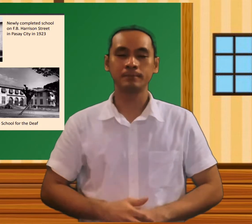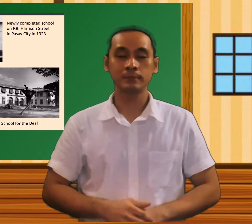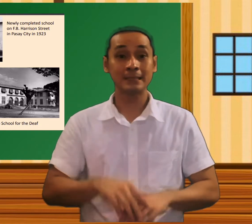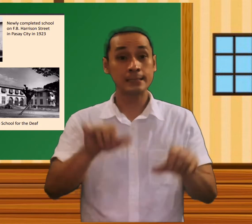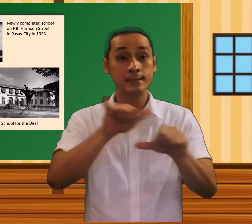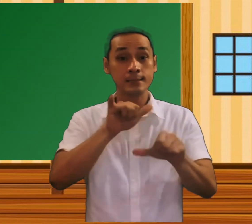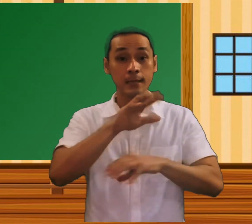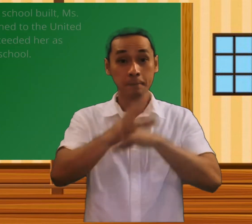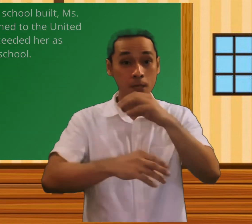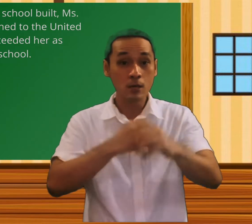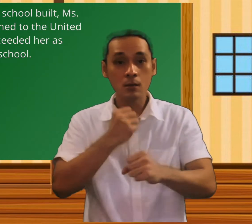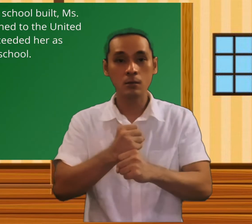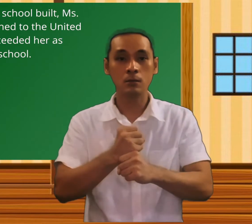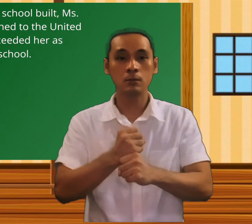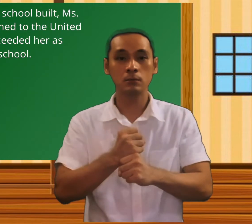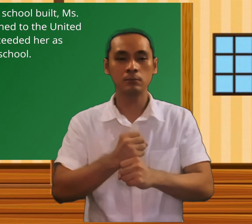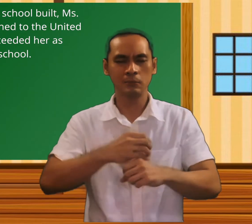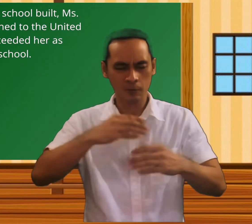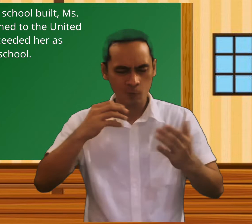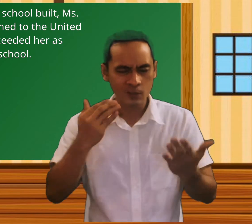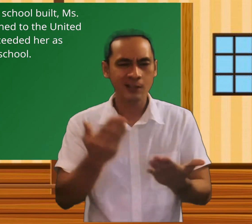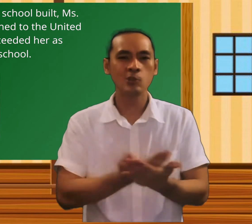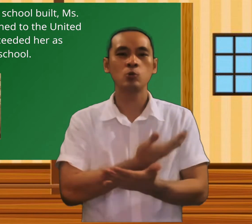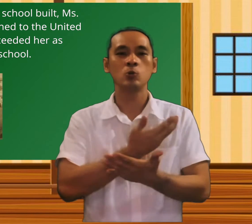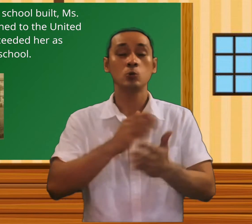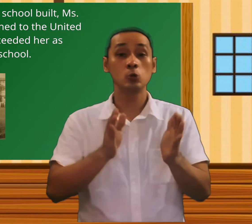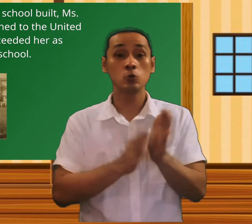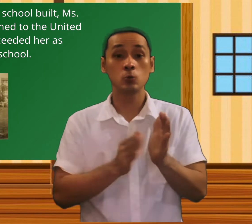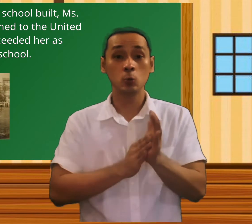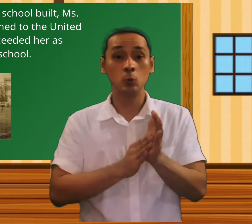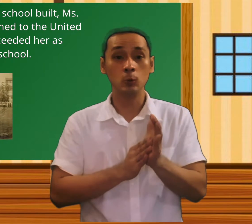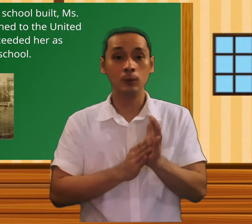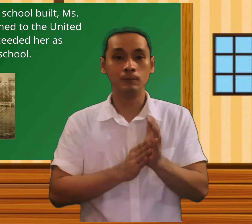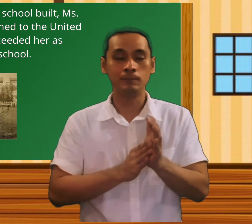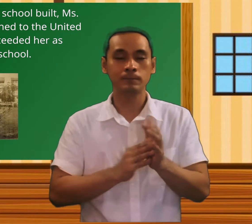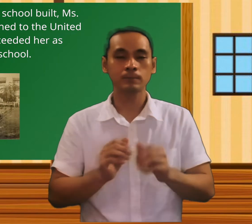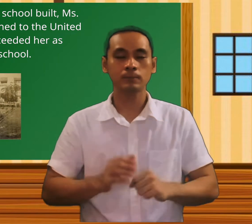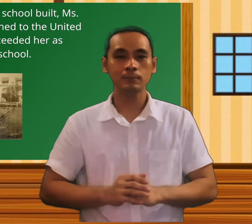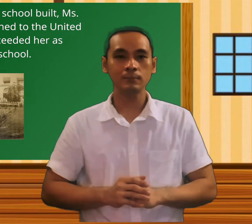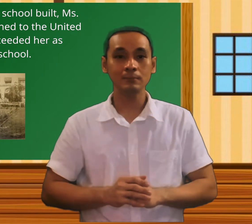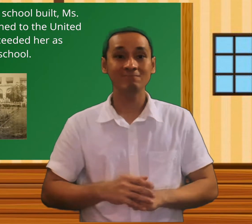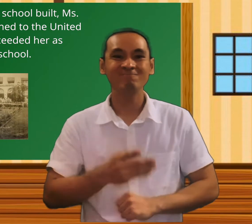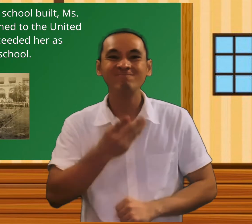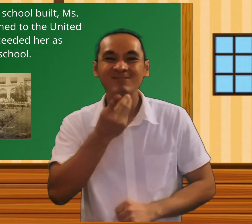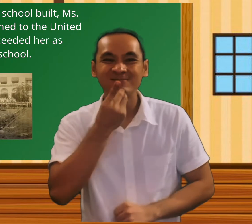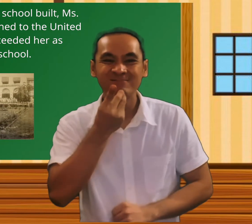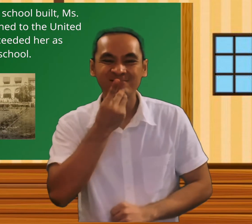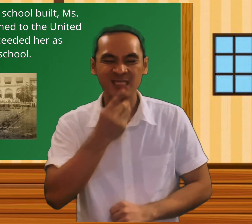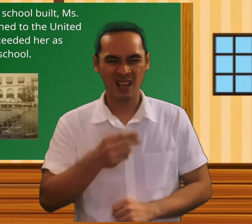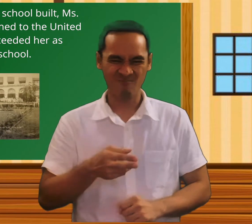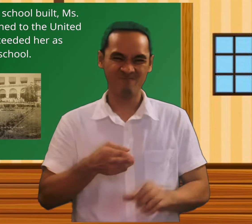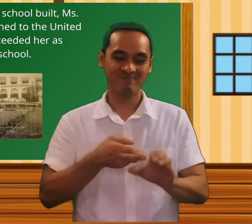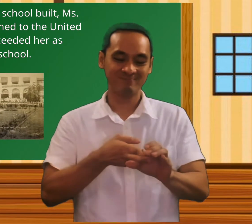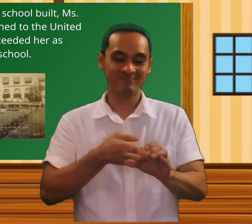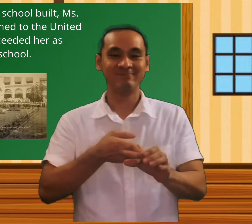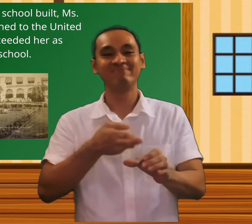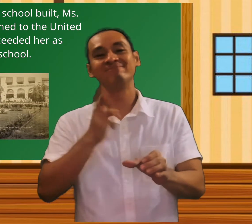in the same year with the new school built miss delight rice resigned and